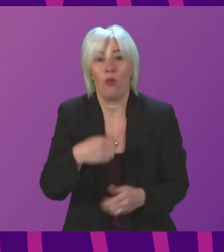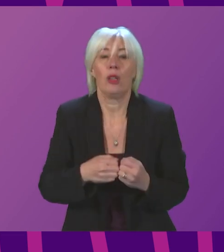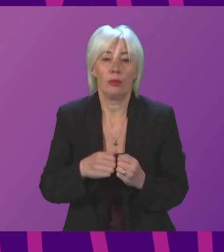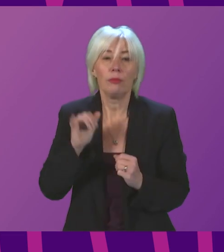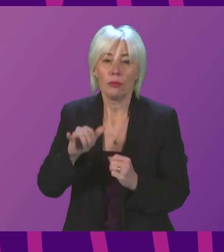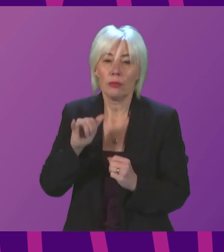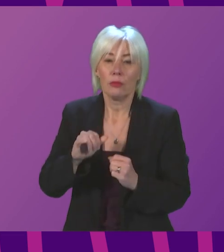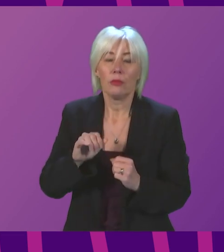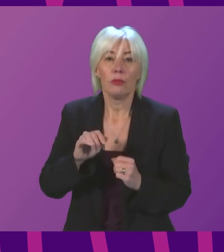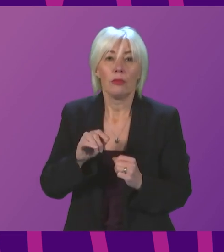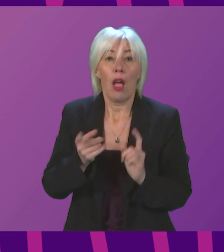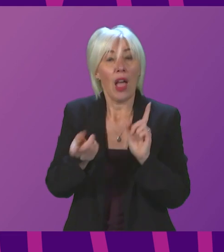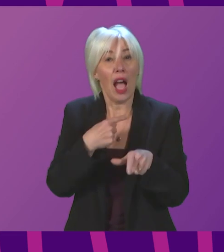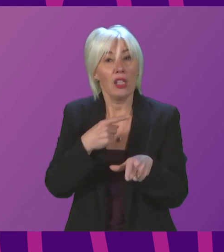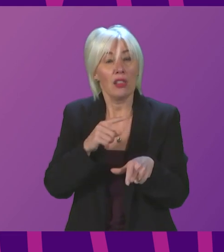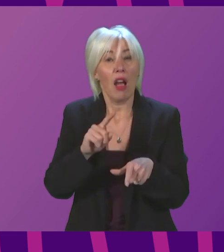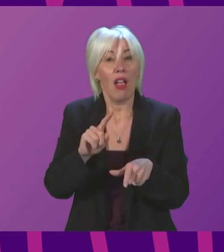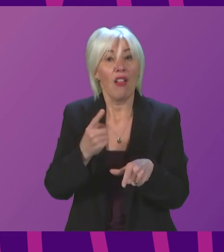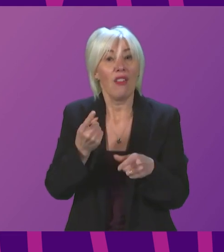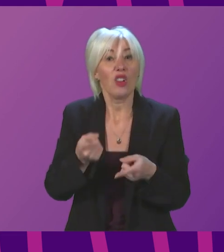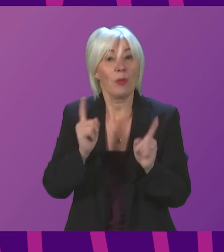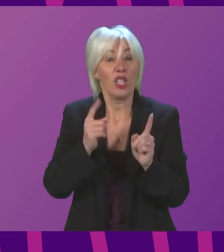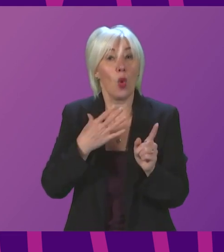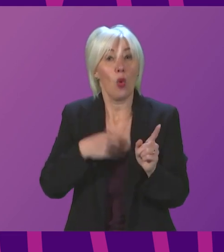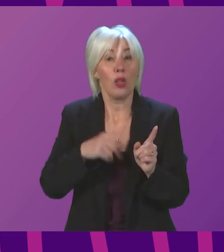The answer that the First Minister is looking for is that the oversight board that the Scottish